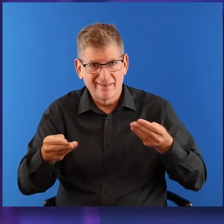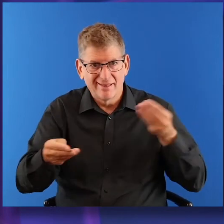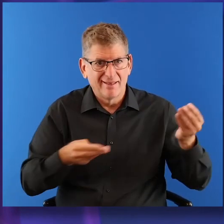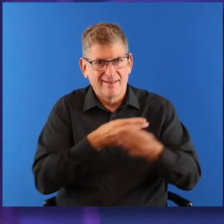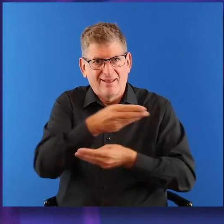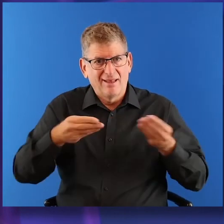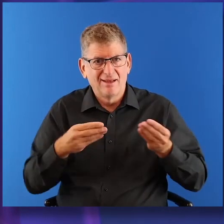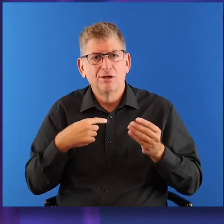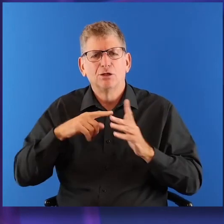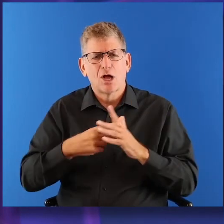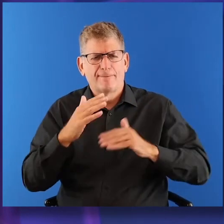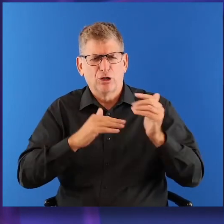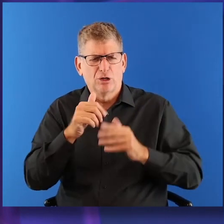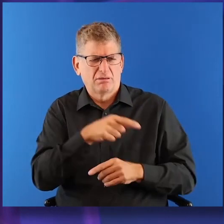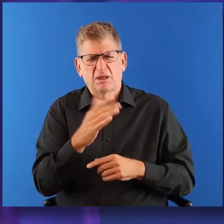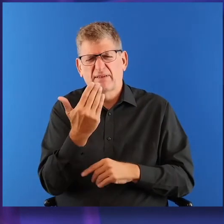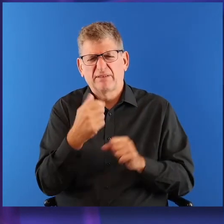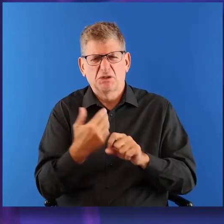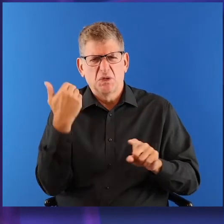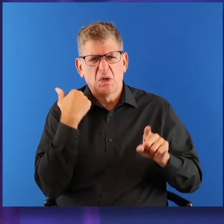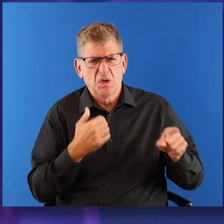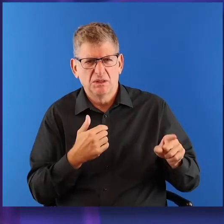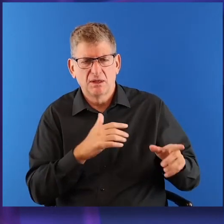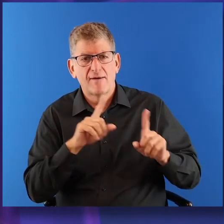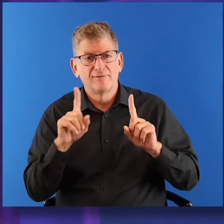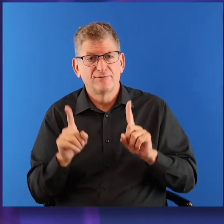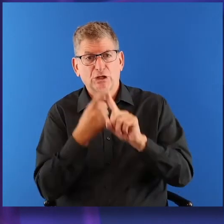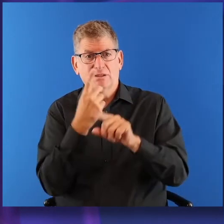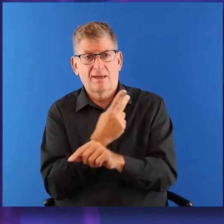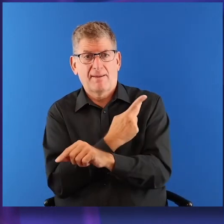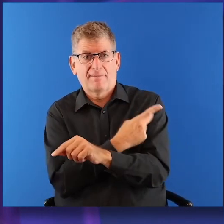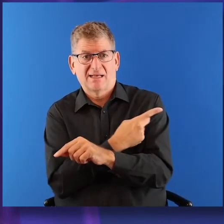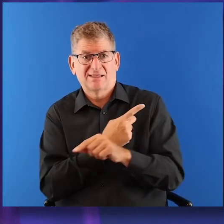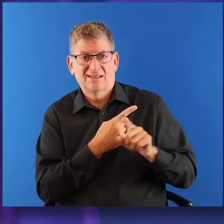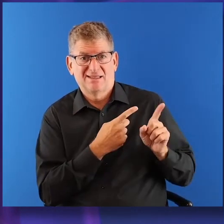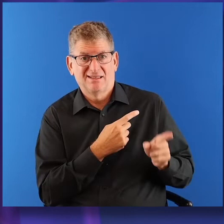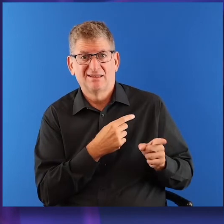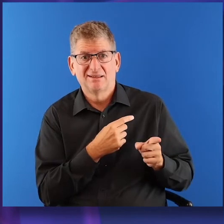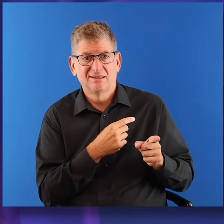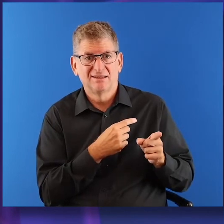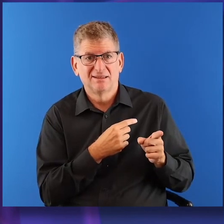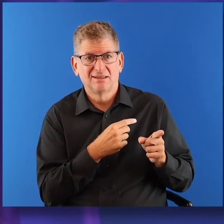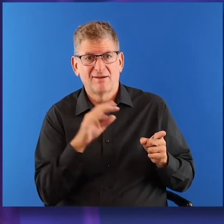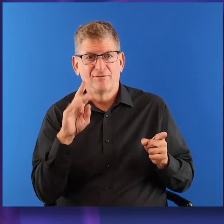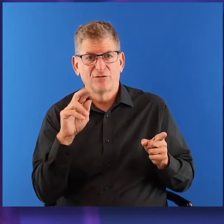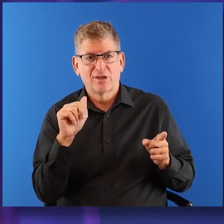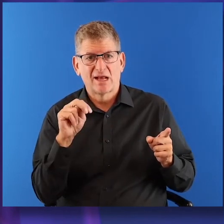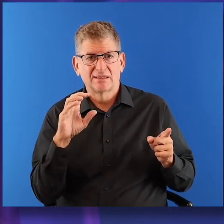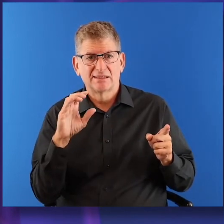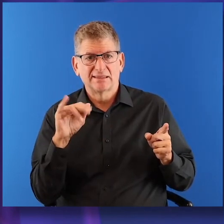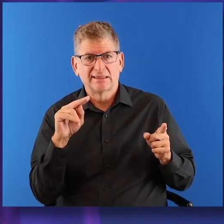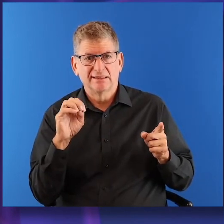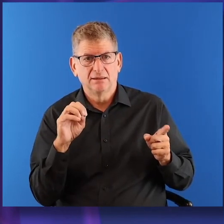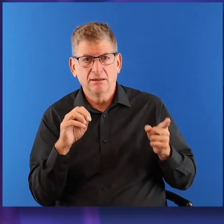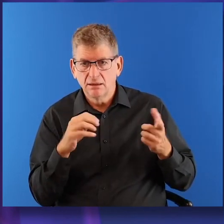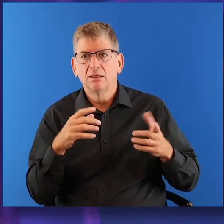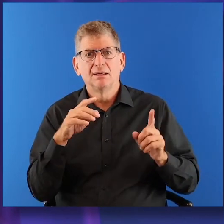We started building that 15 years ago, and the first patient, Francine, that got to experience that,